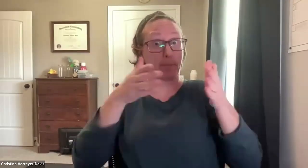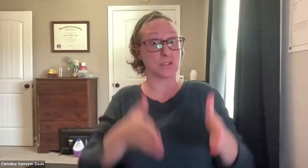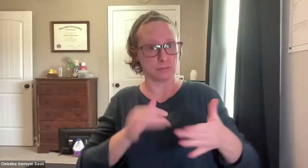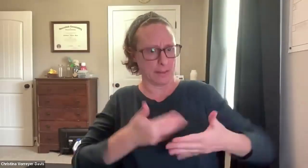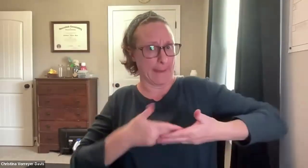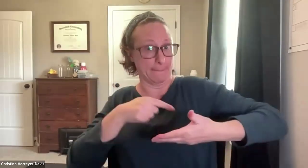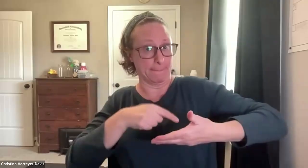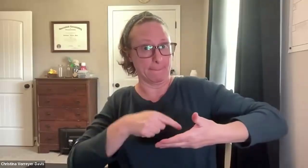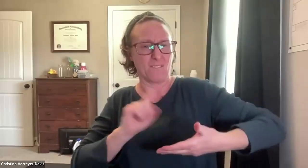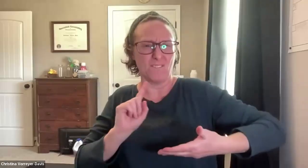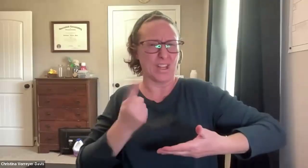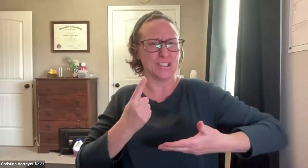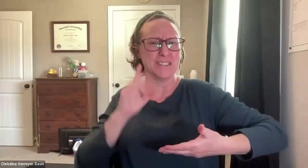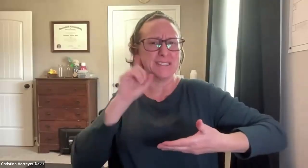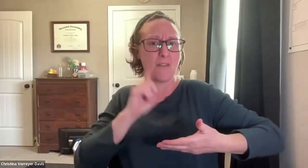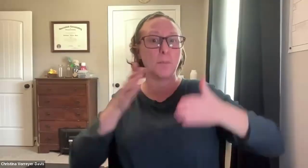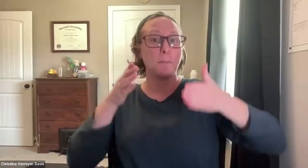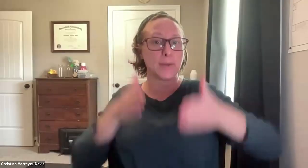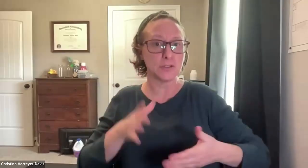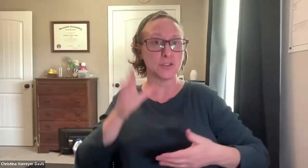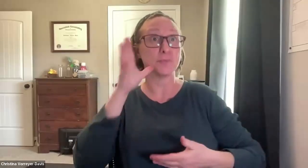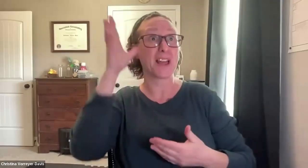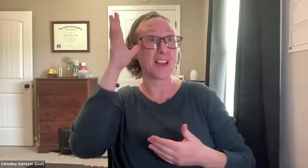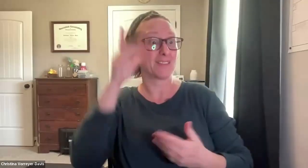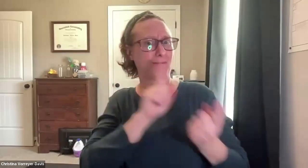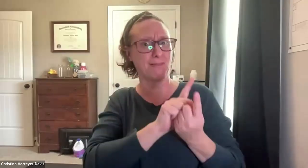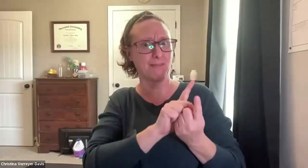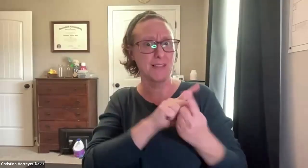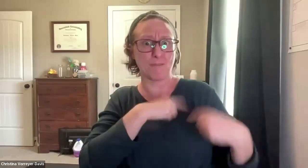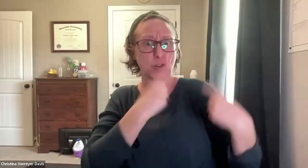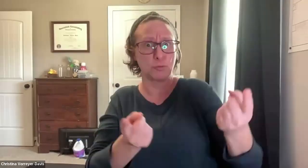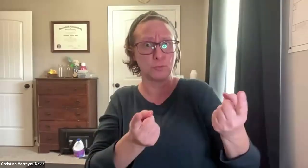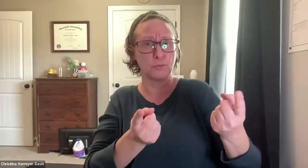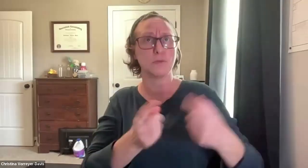So this is a first Deaf person's-- Deaf person families that maybe have ever been met.